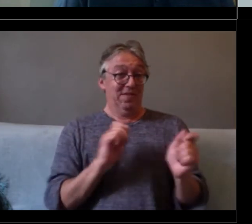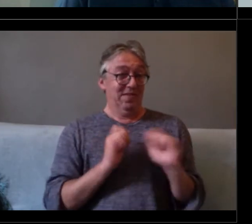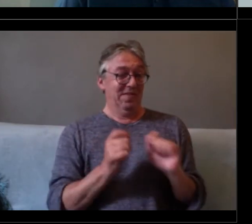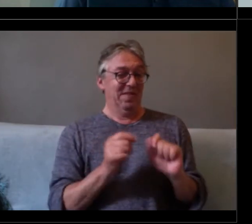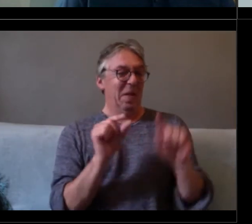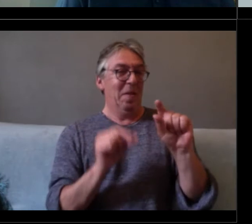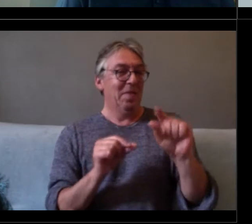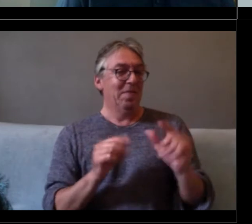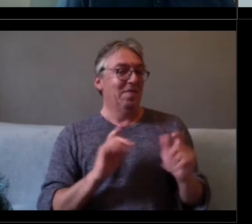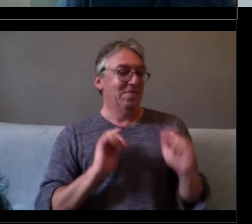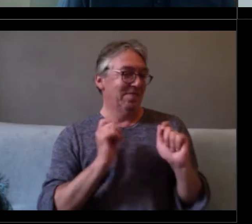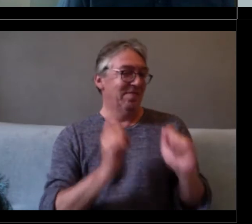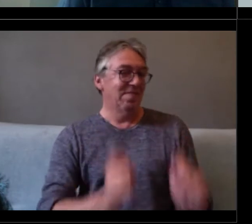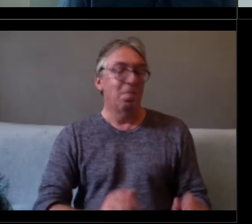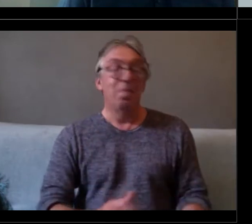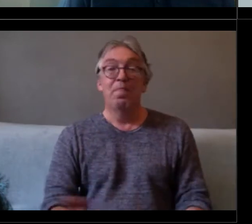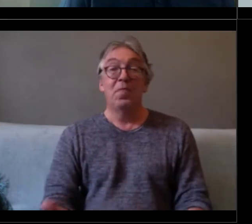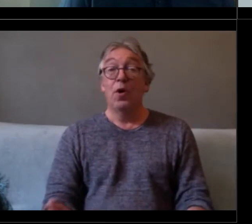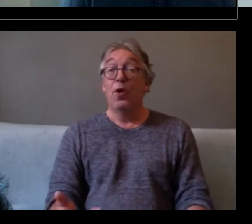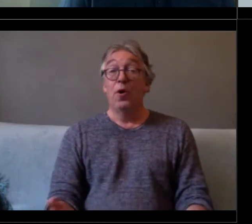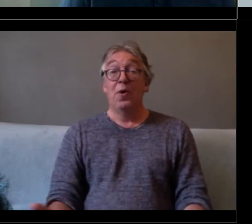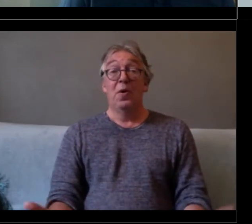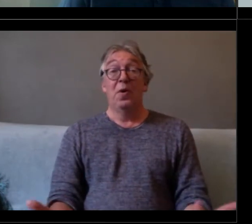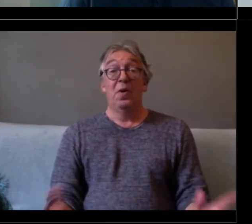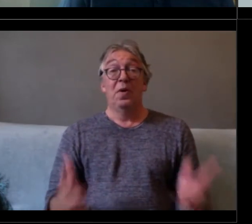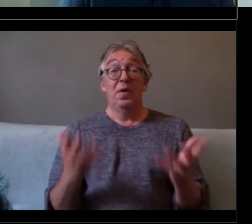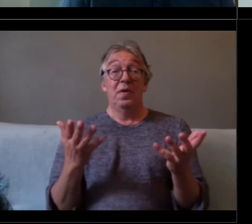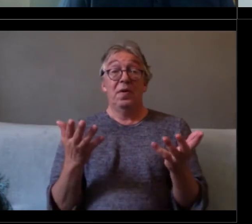I'm looking forward to learning with this.